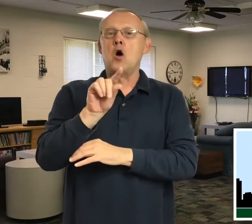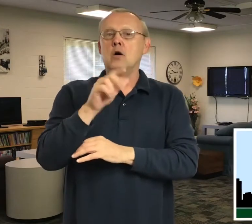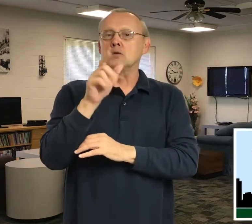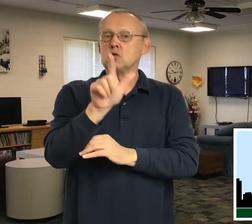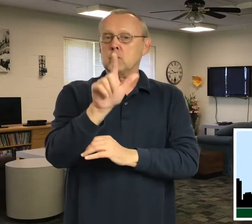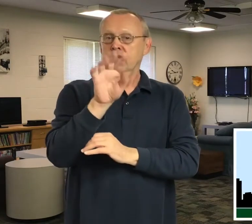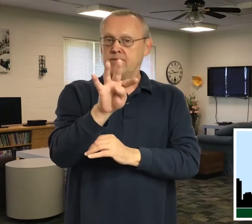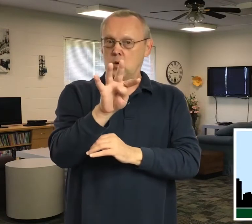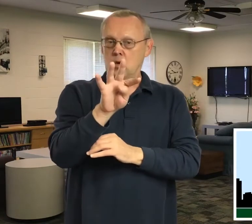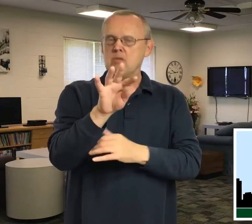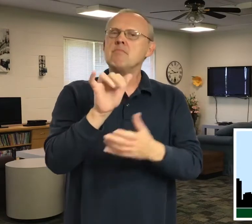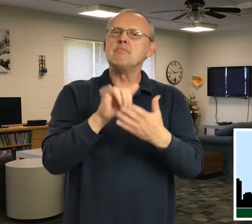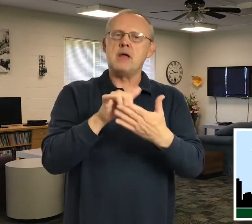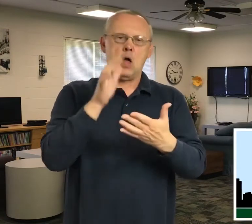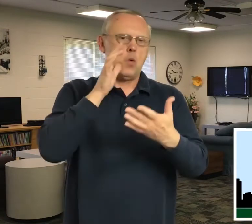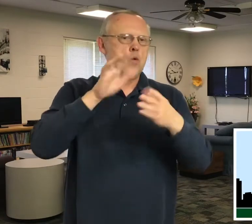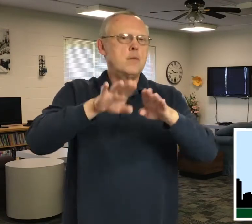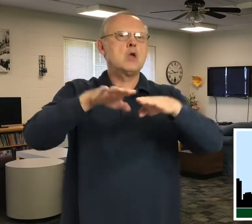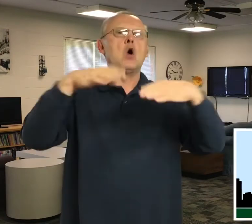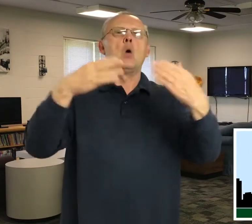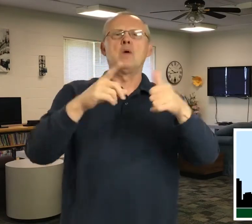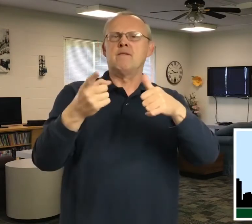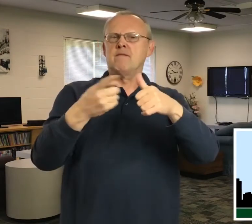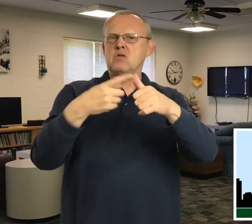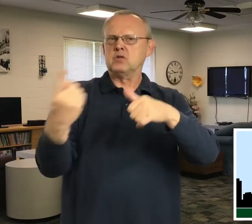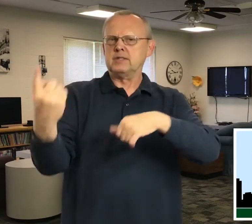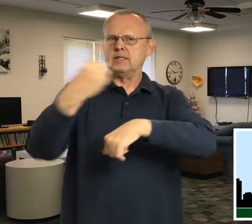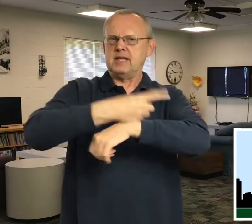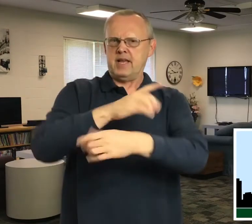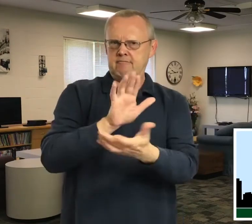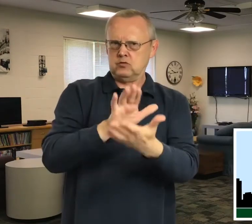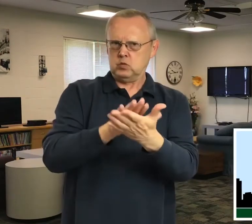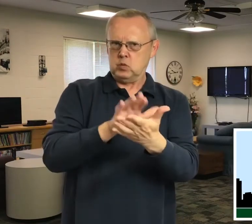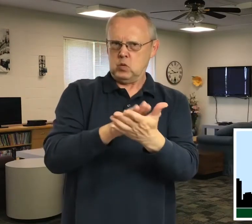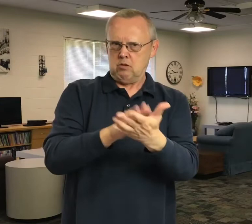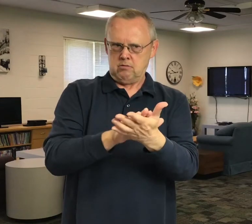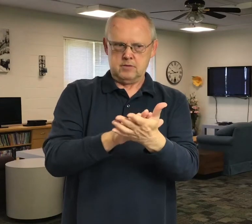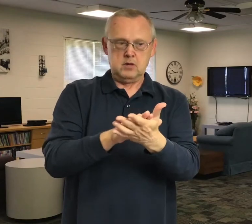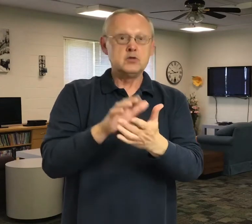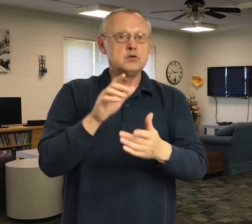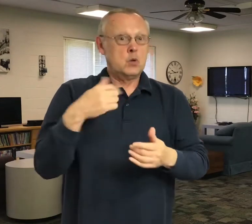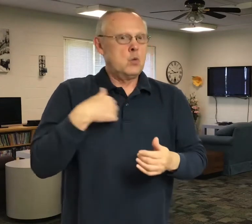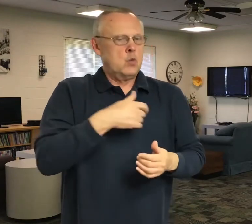and August 24th is scheduled to be the first day of school.